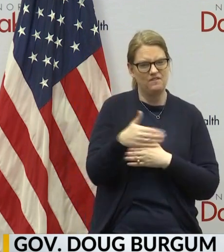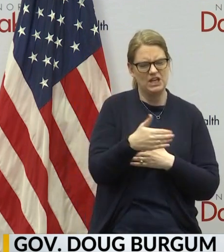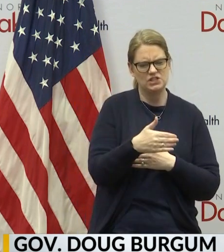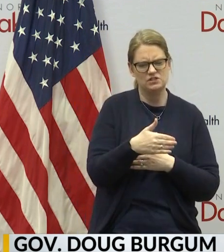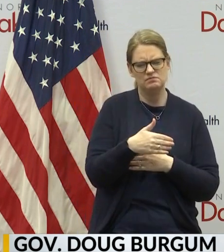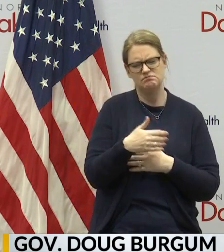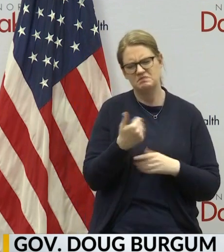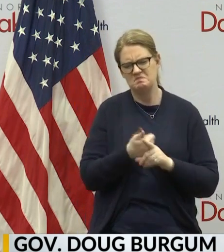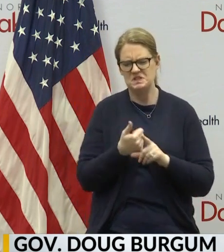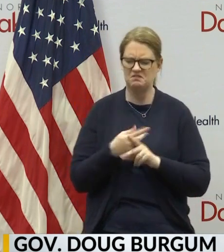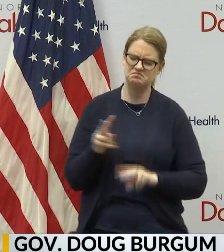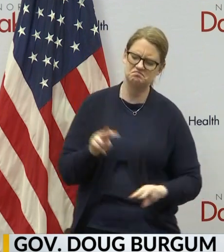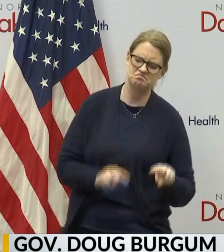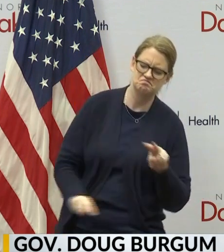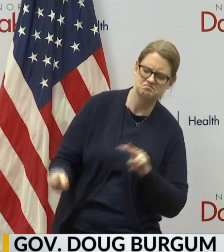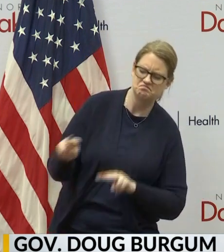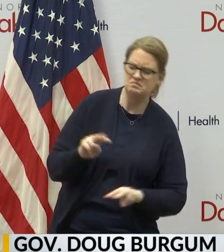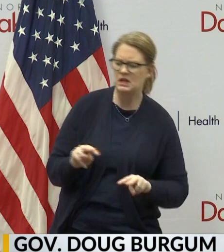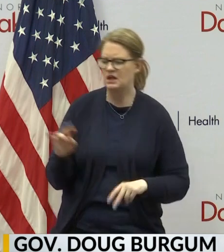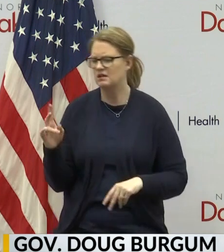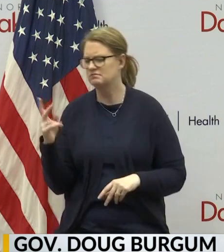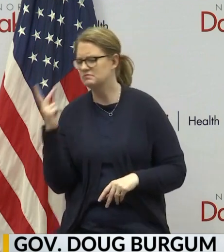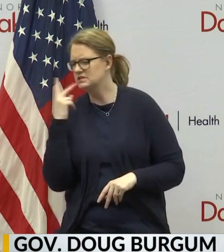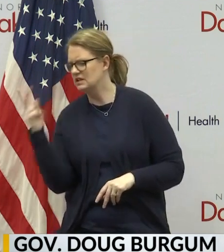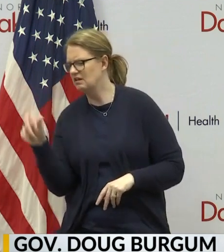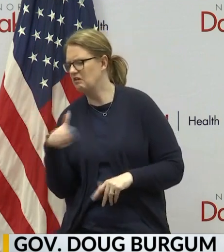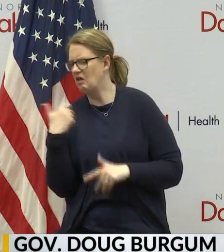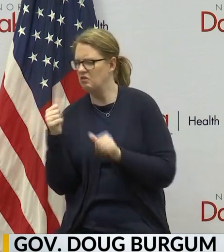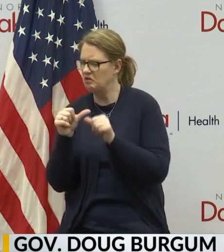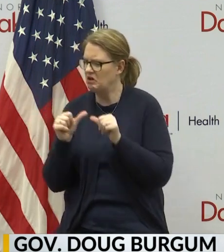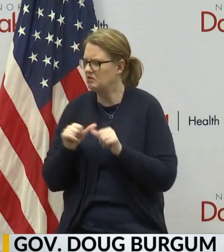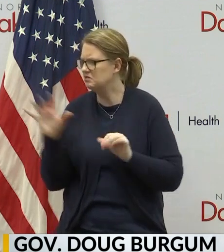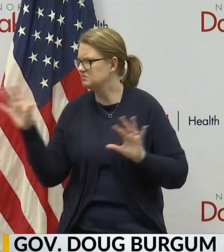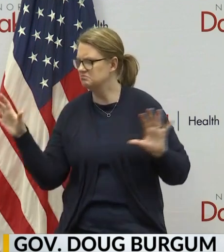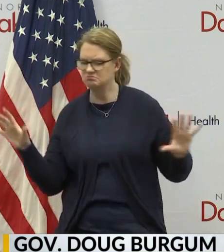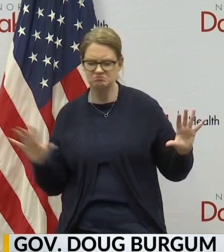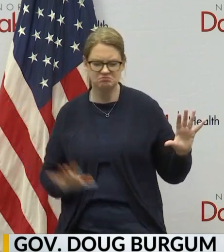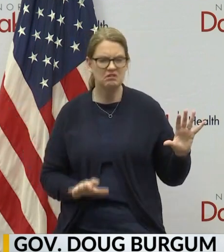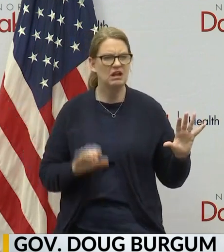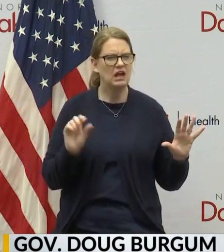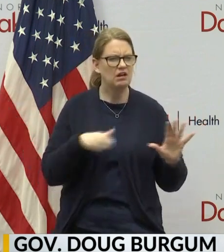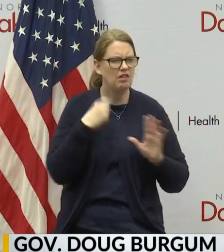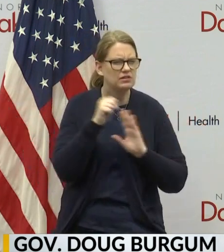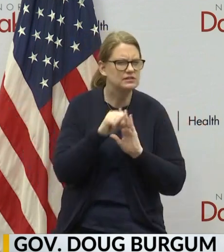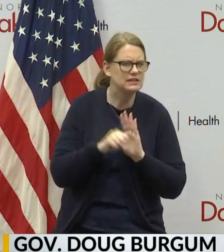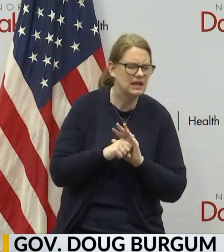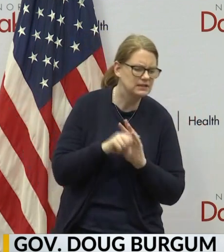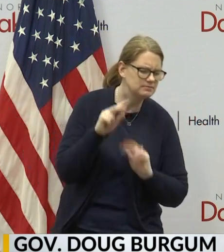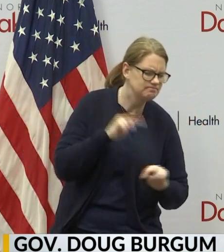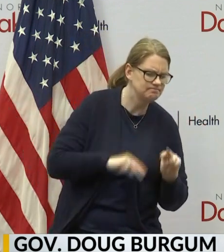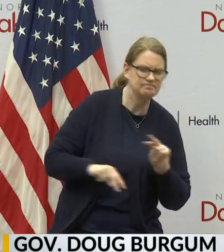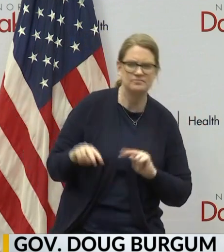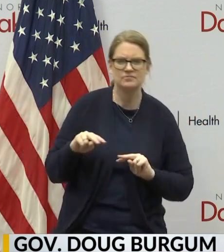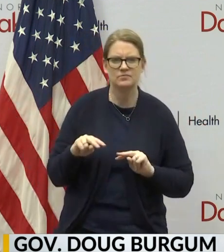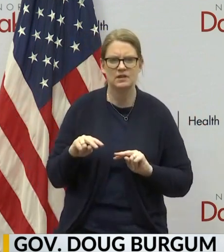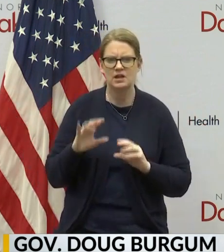ABOUT THE FISHING OPENER, AND THE ANSWER COMING BACK FROM GAME AND FISH WHO HAS EVALUATED WHAT